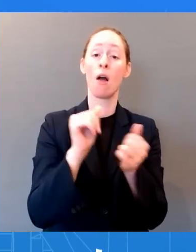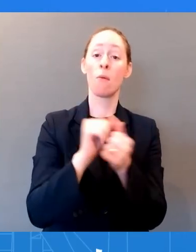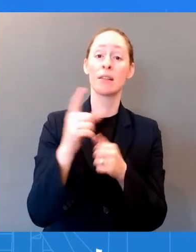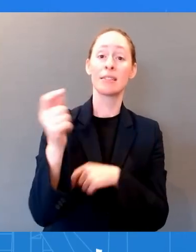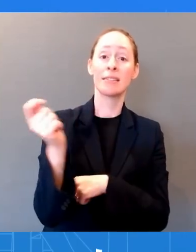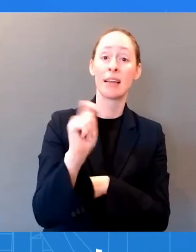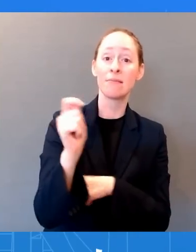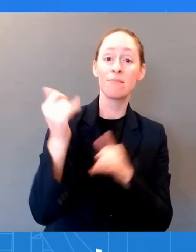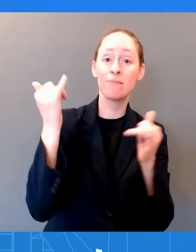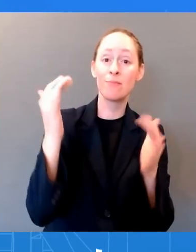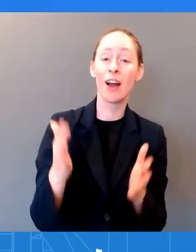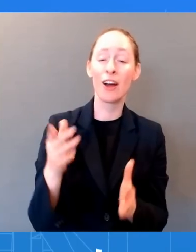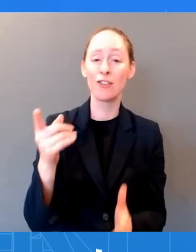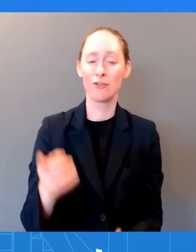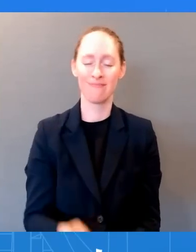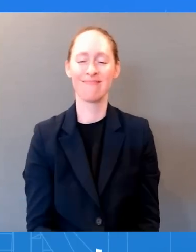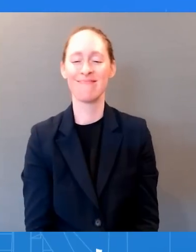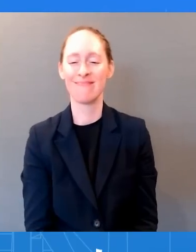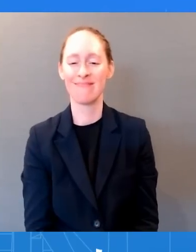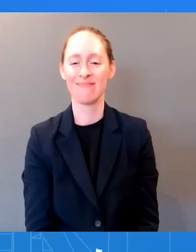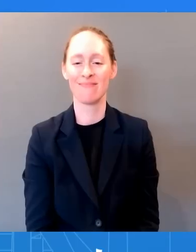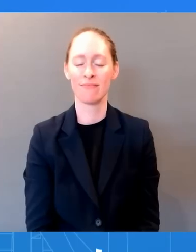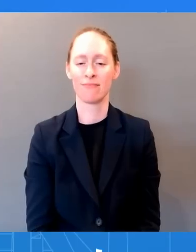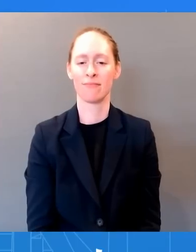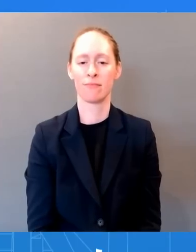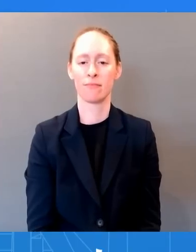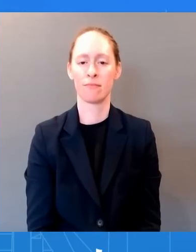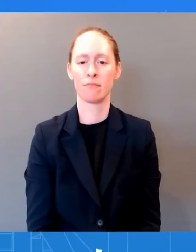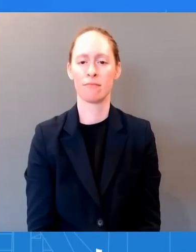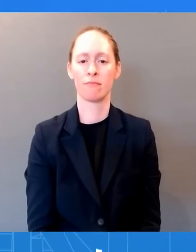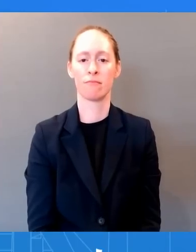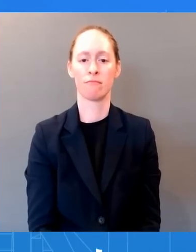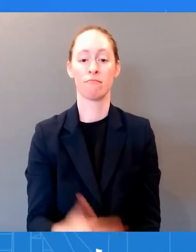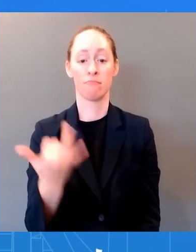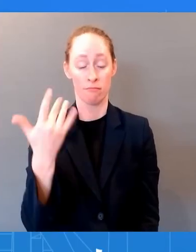questions regarding vaccination requirements is -- is -- I defer you to CDC.